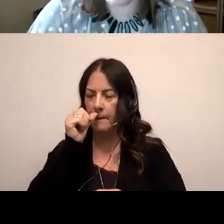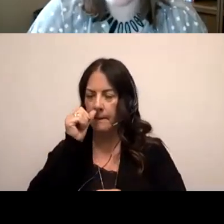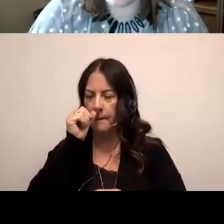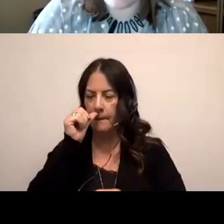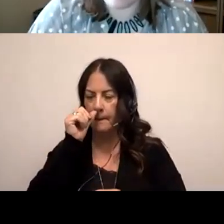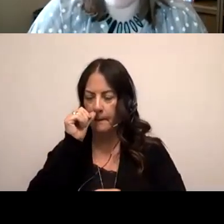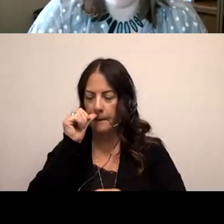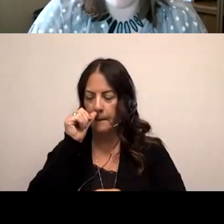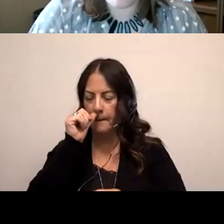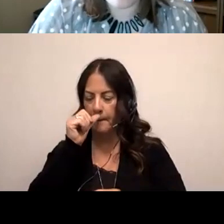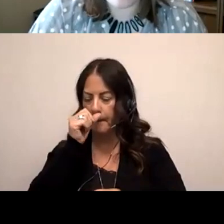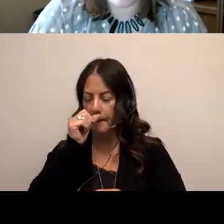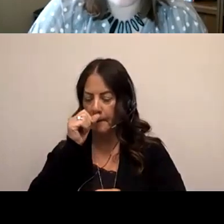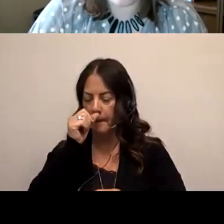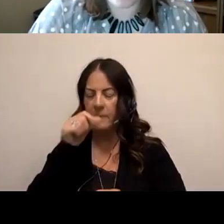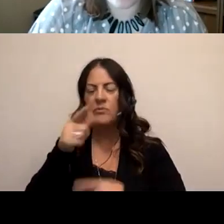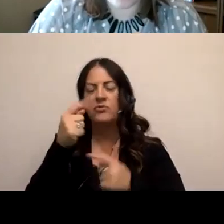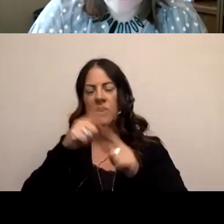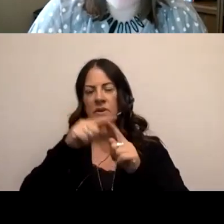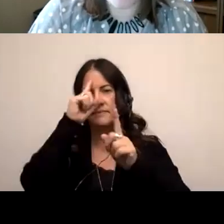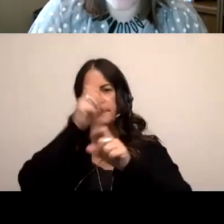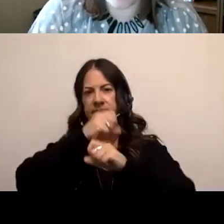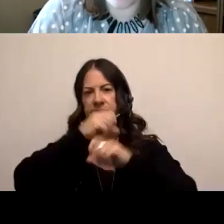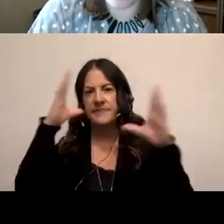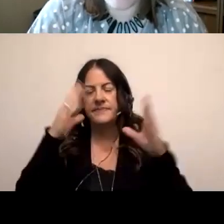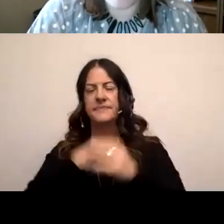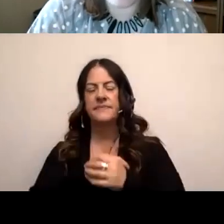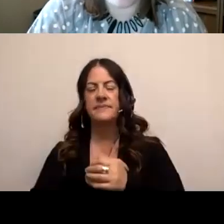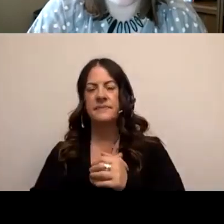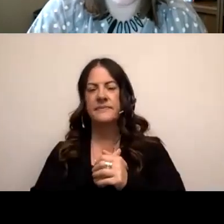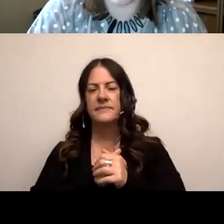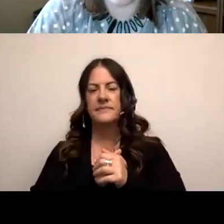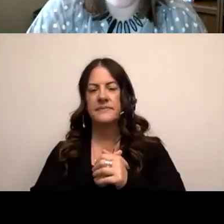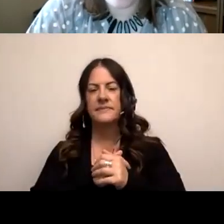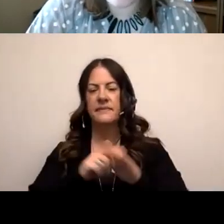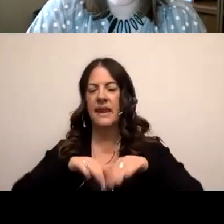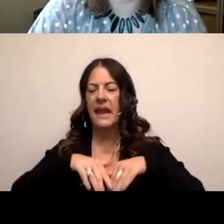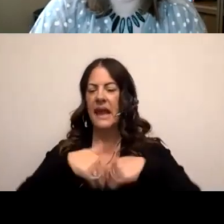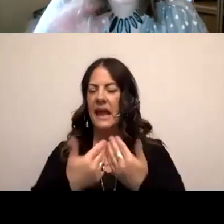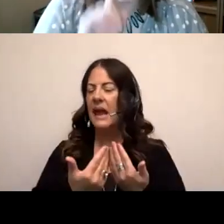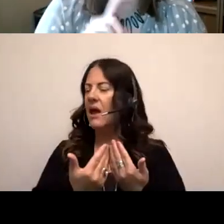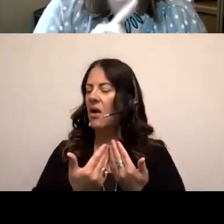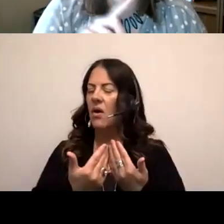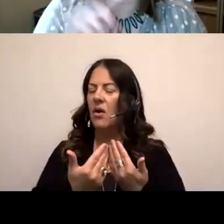THINK ABOUT WHAT ARE WAYS YOUR YOU CHILDREN ARE CONNECTING. AND WHEN YOUR KIDS DOING THAT